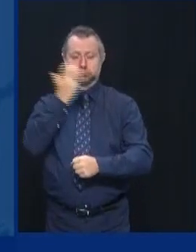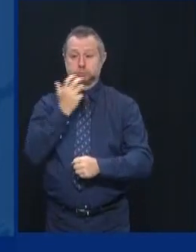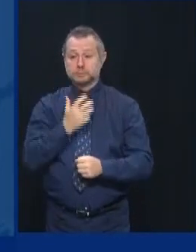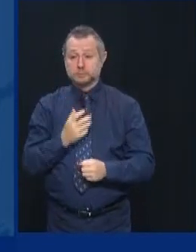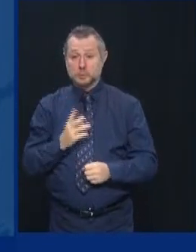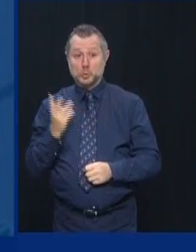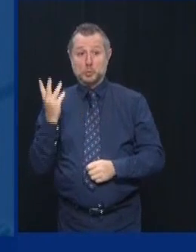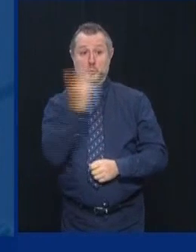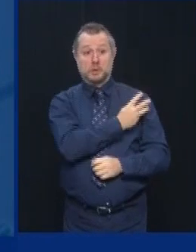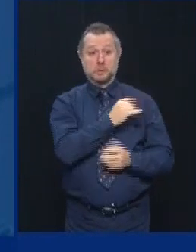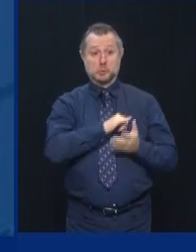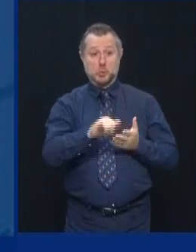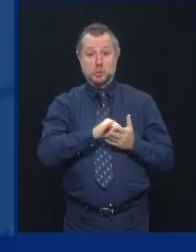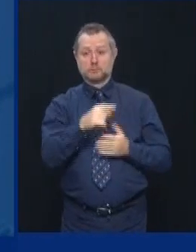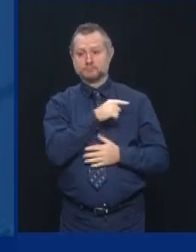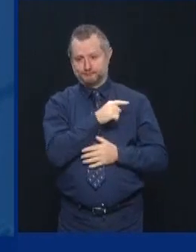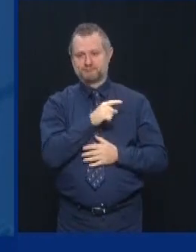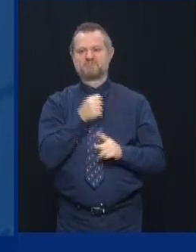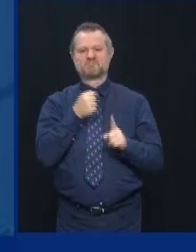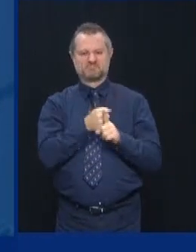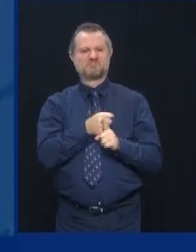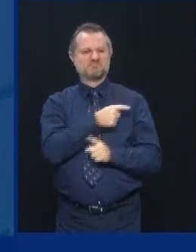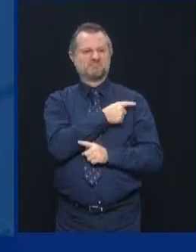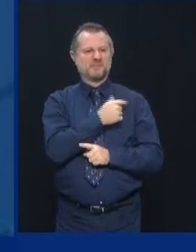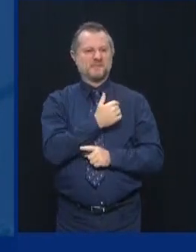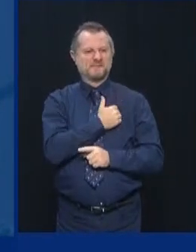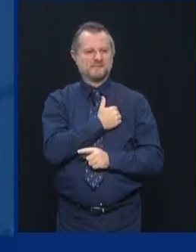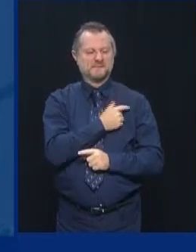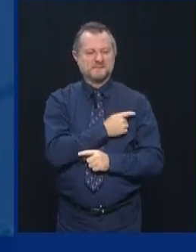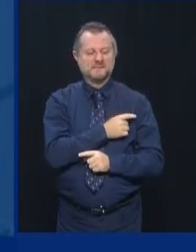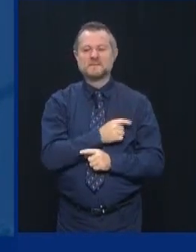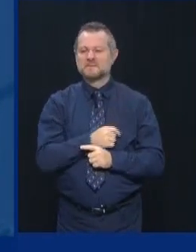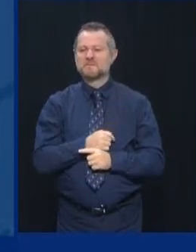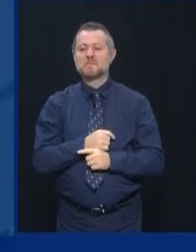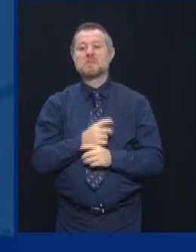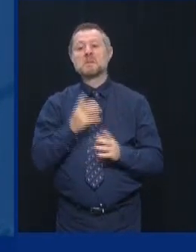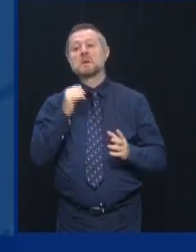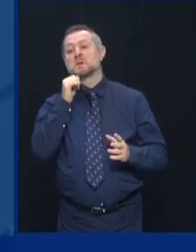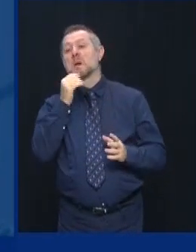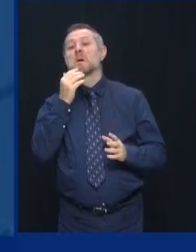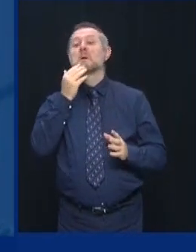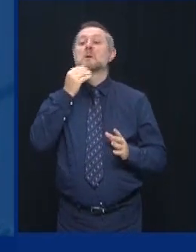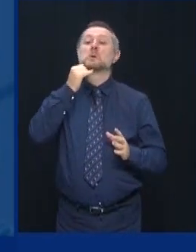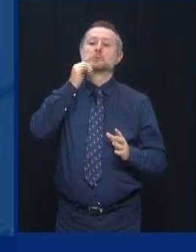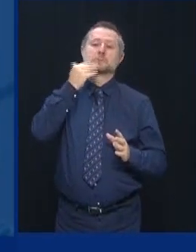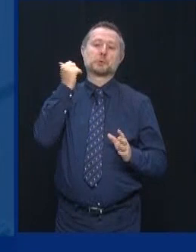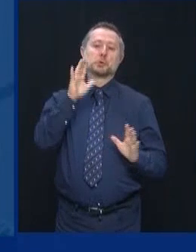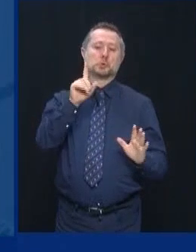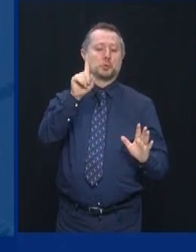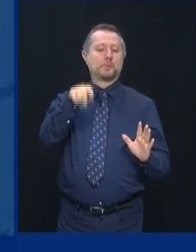US. IF YOU LOOK AT THE HOT HOTSPOT